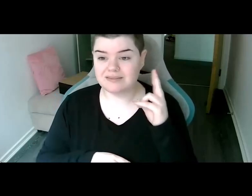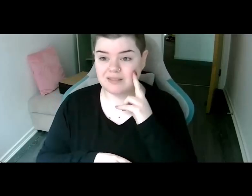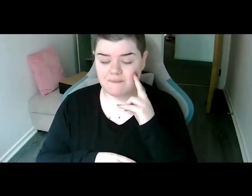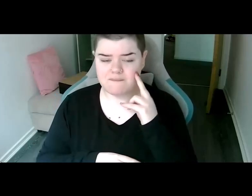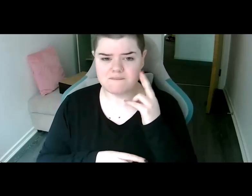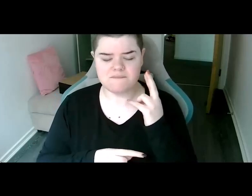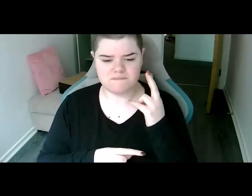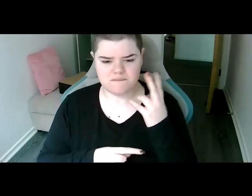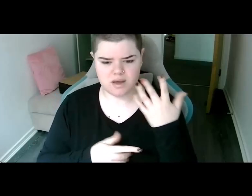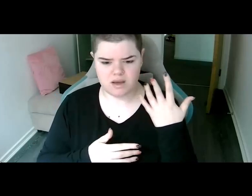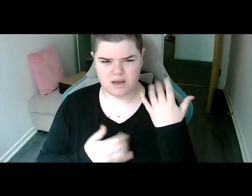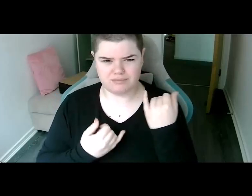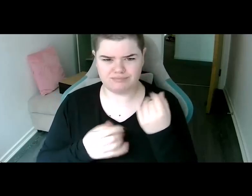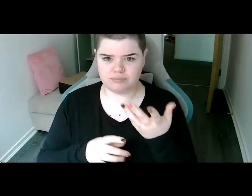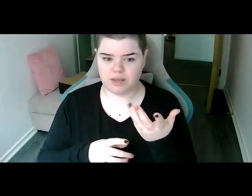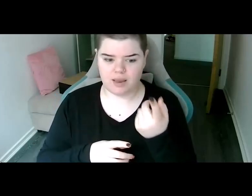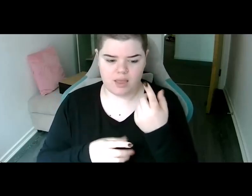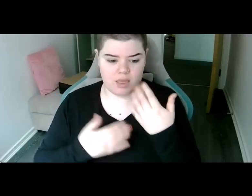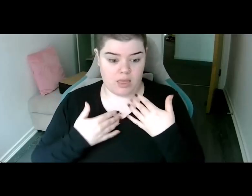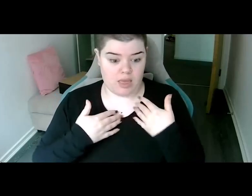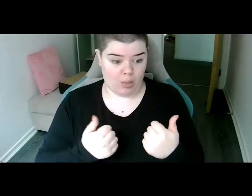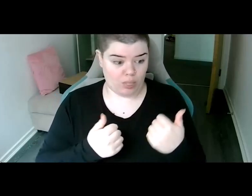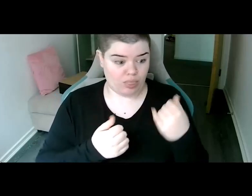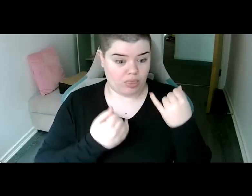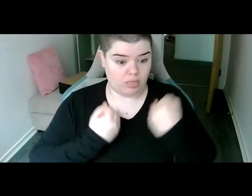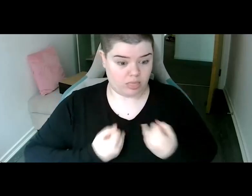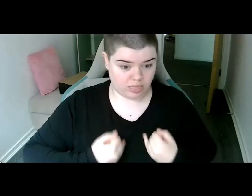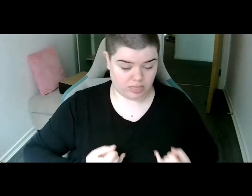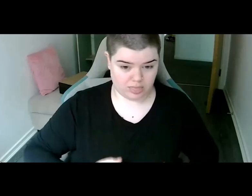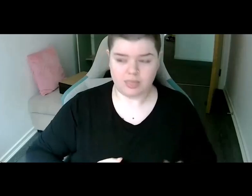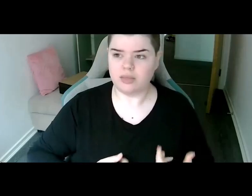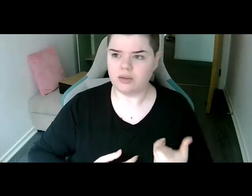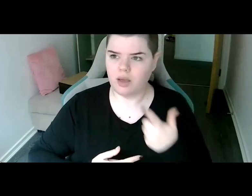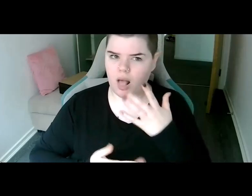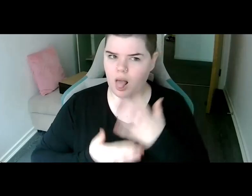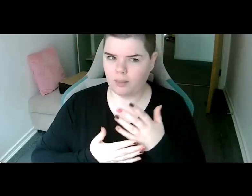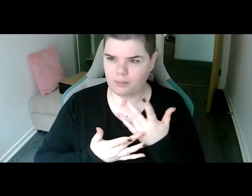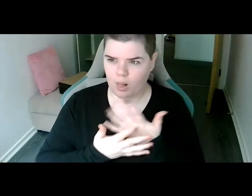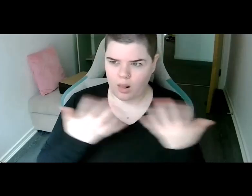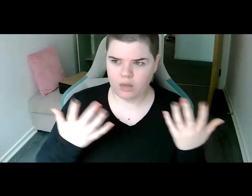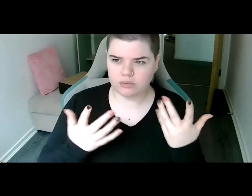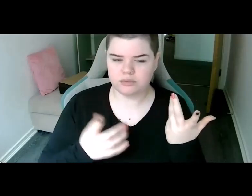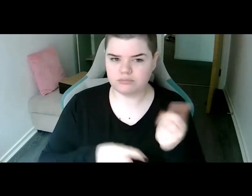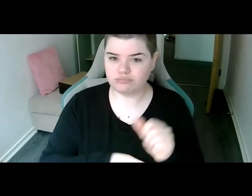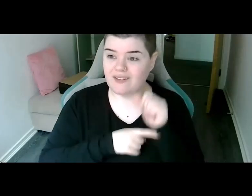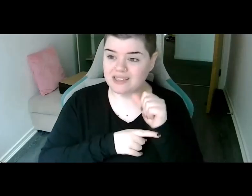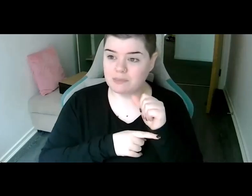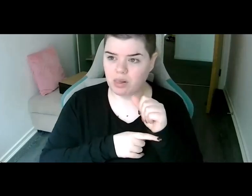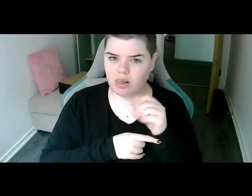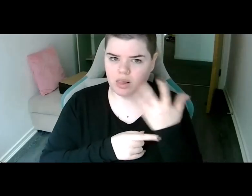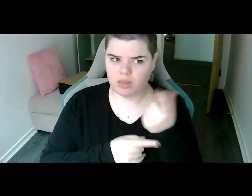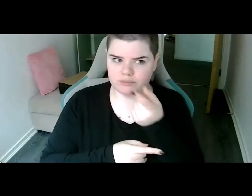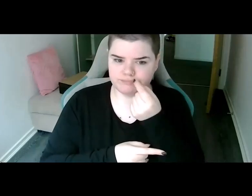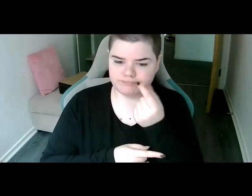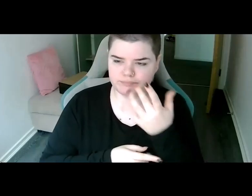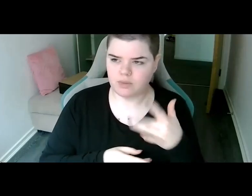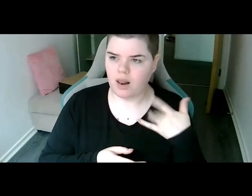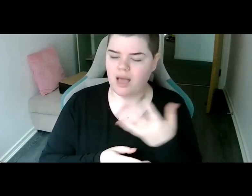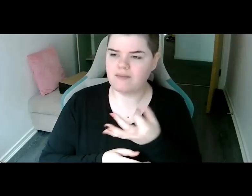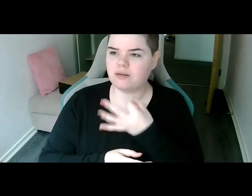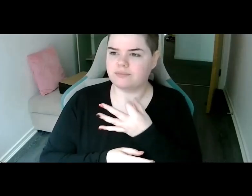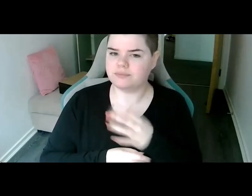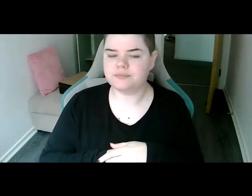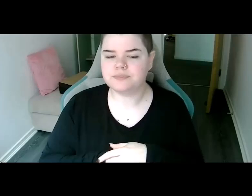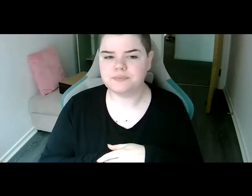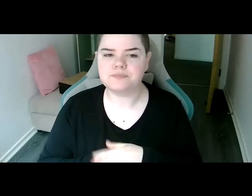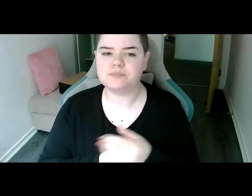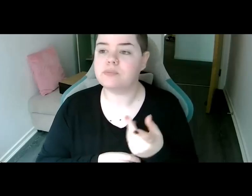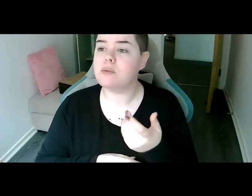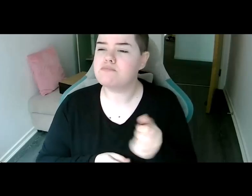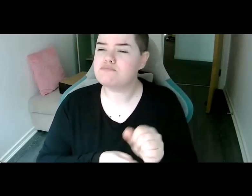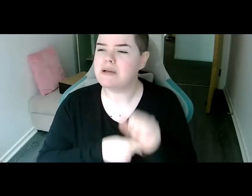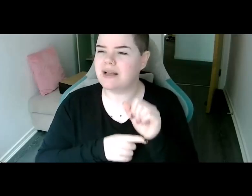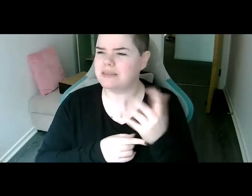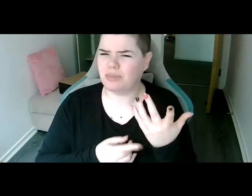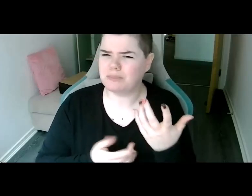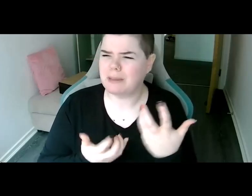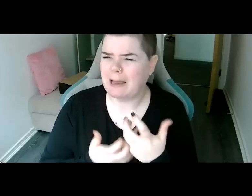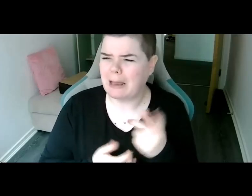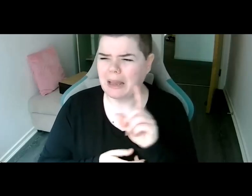It found that within the deaf community, many deaf people actually suffered from a lot of preventable and potentially life threatening illnesses.